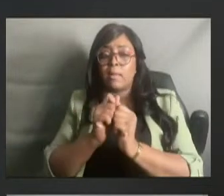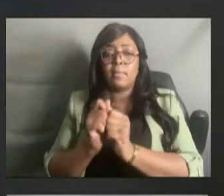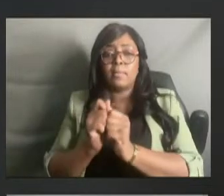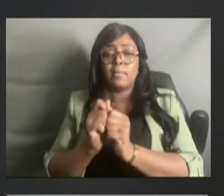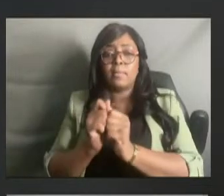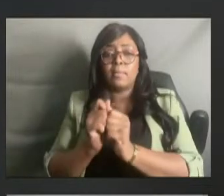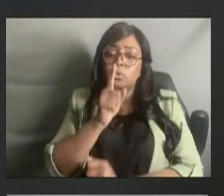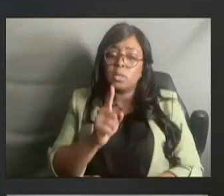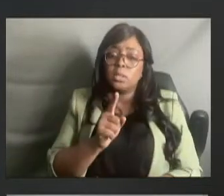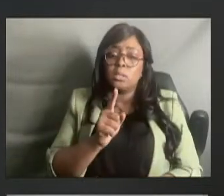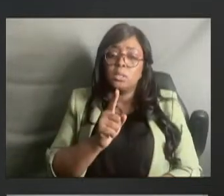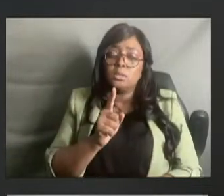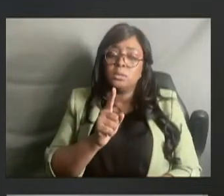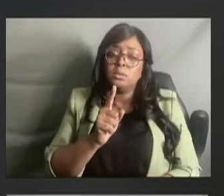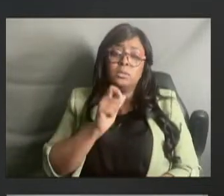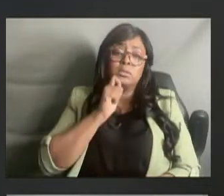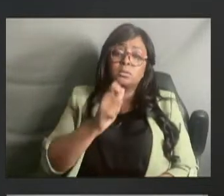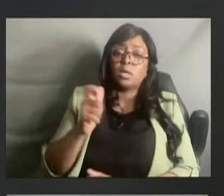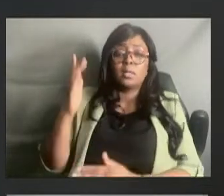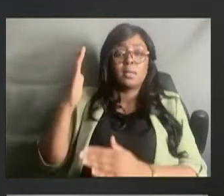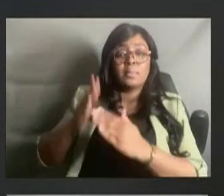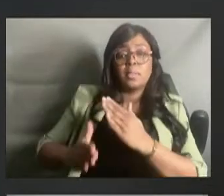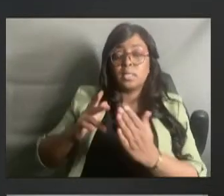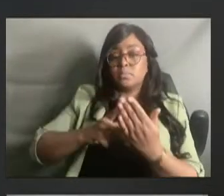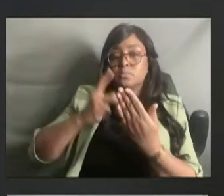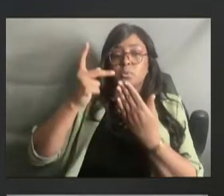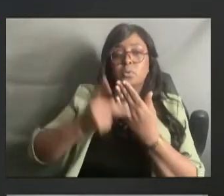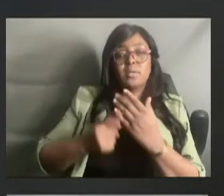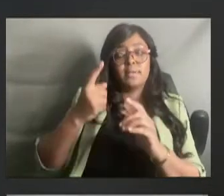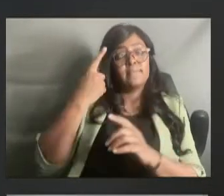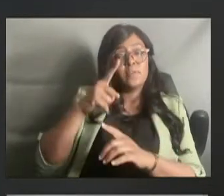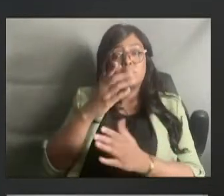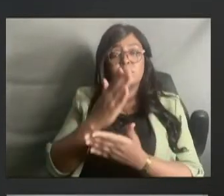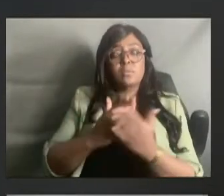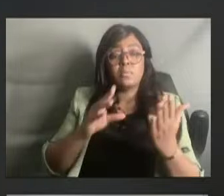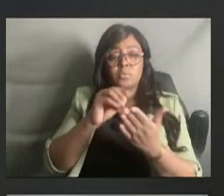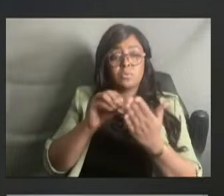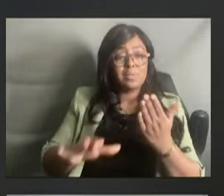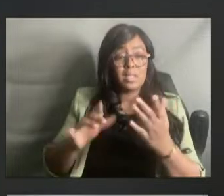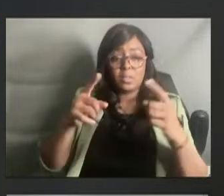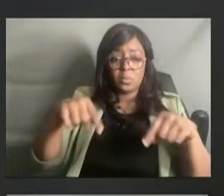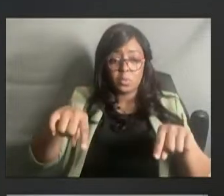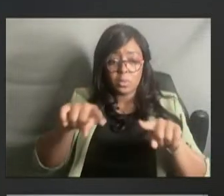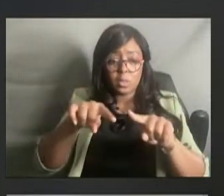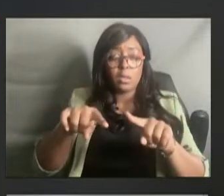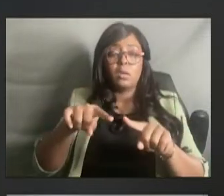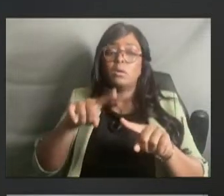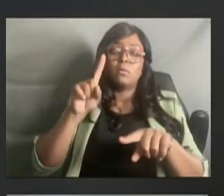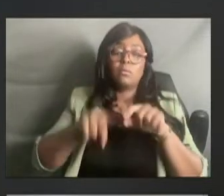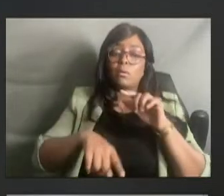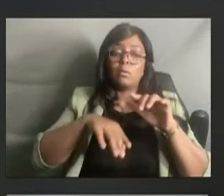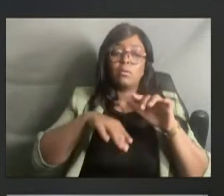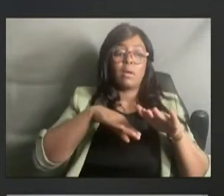we had to piece together a